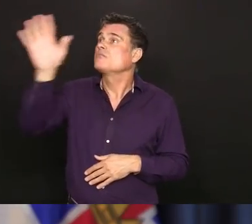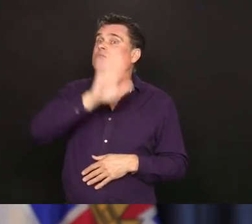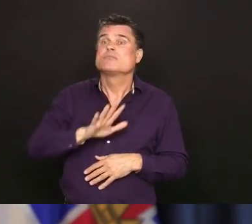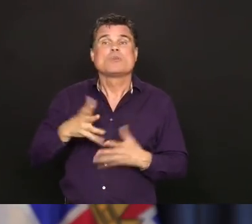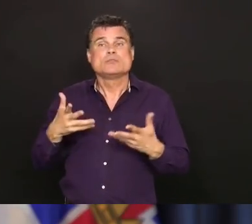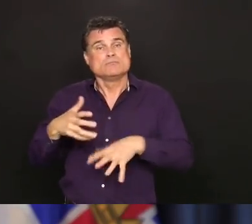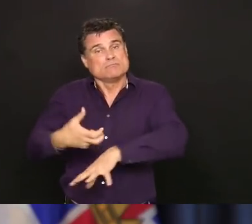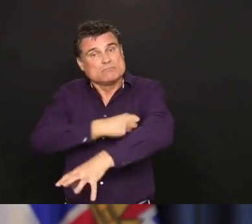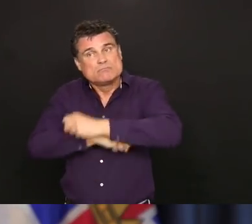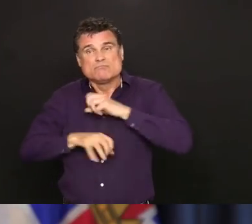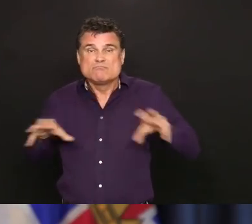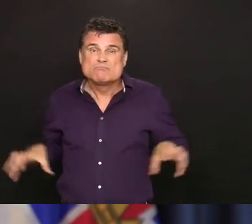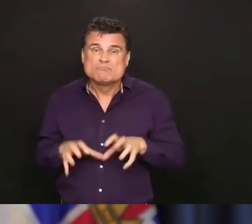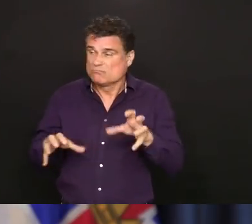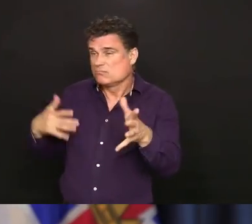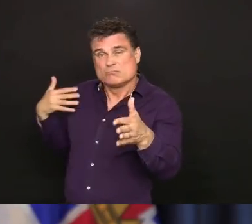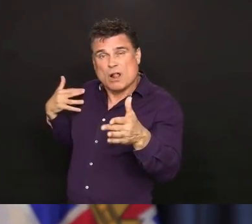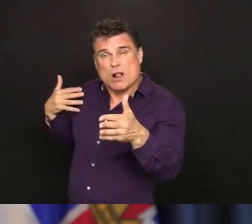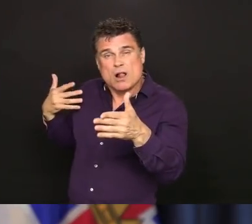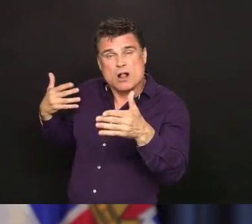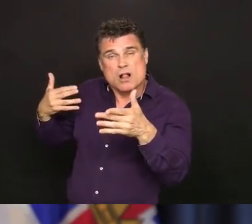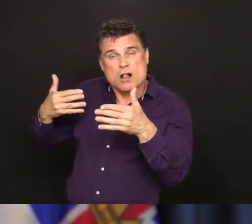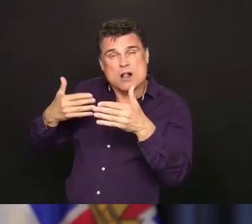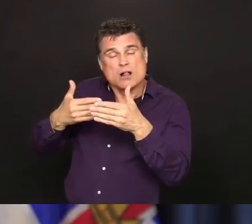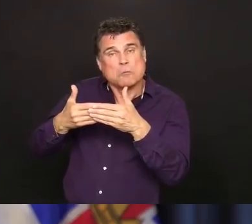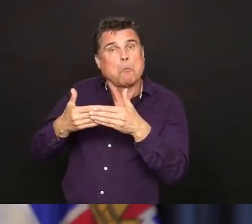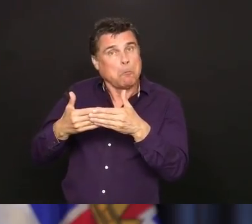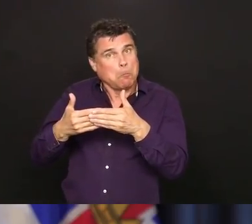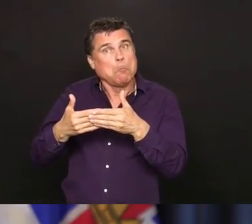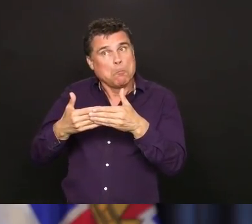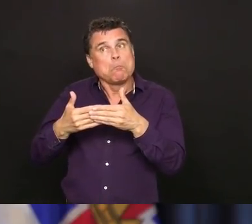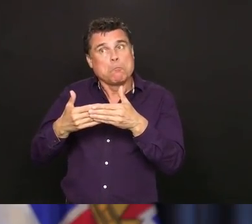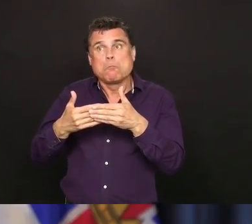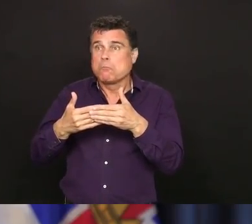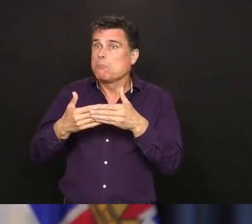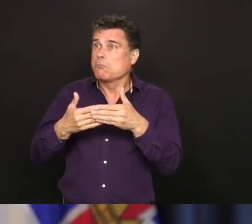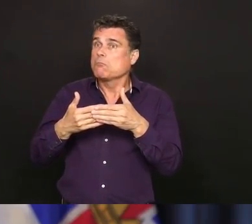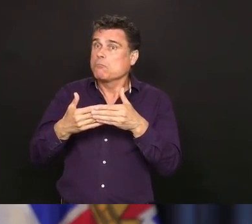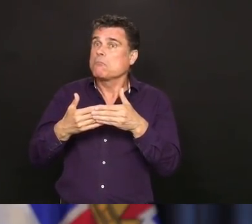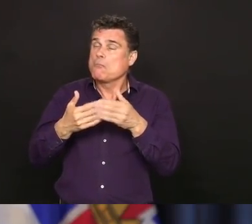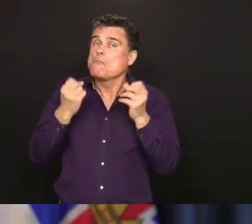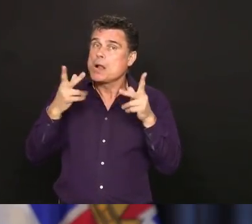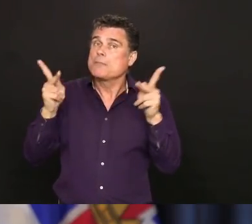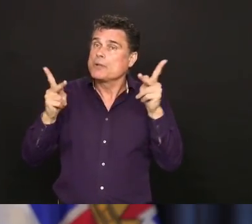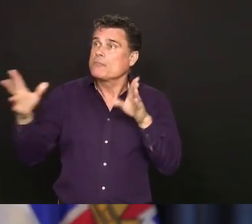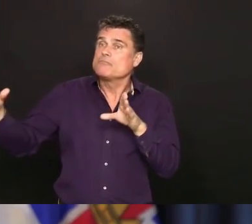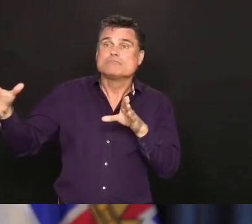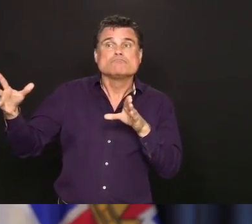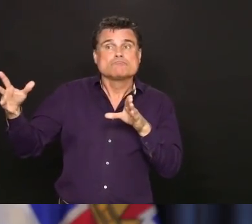surgeries, a huge effort. We're looking at all these questions, understanding the